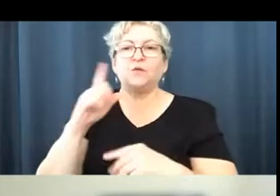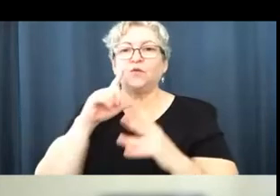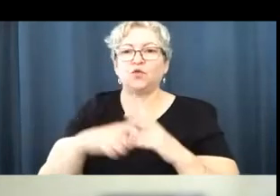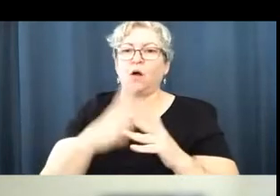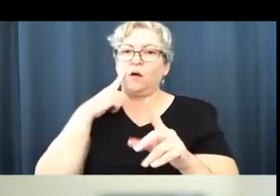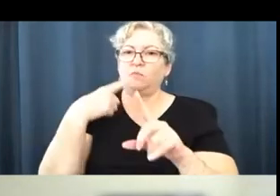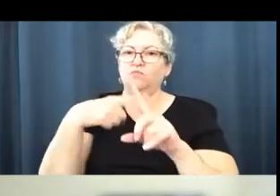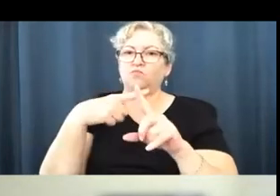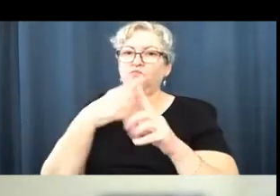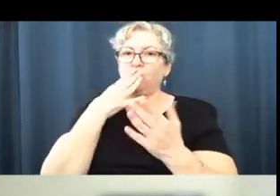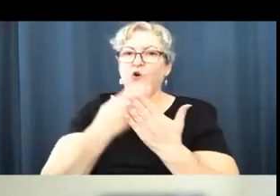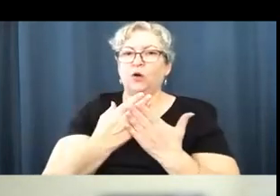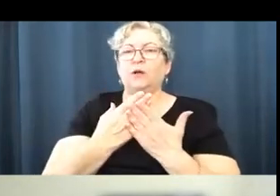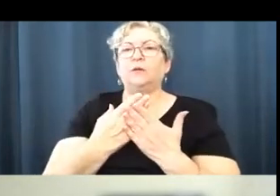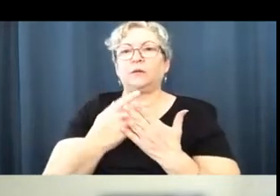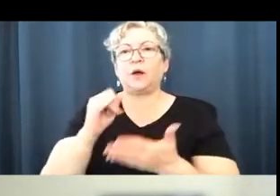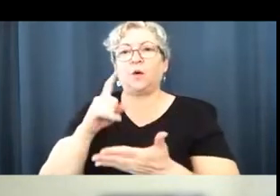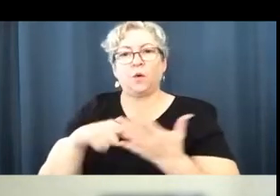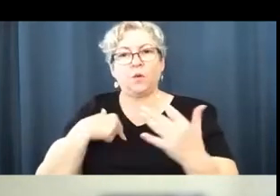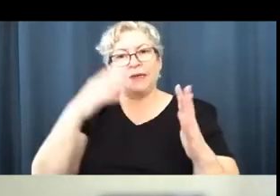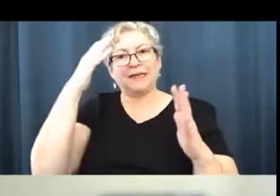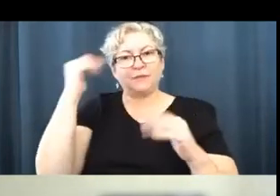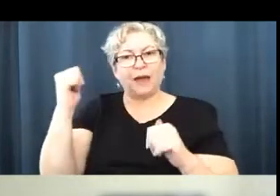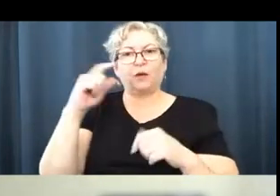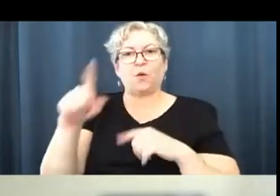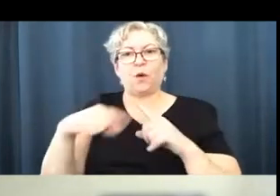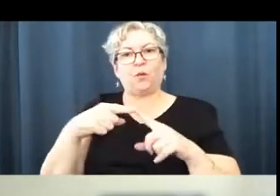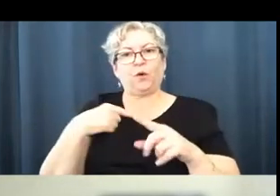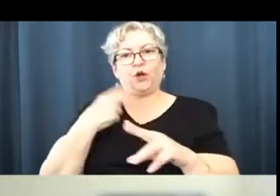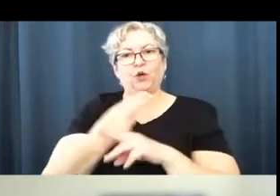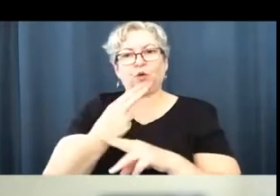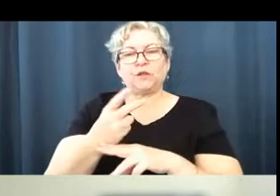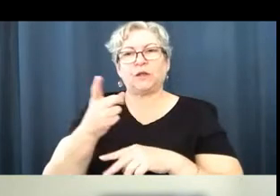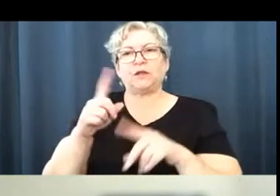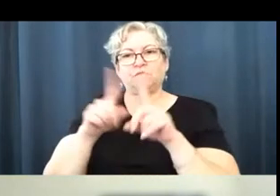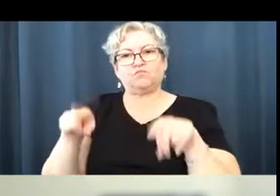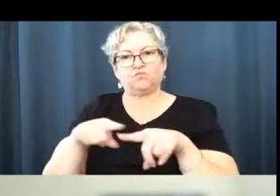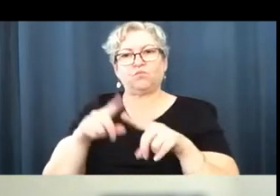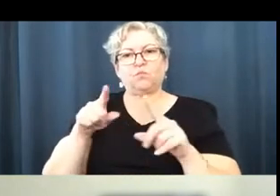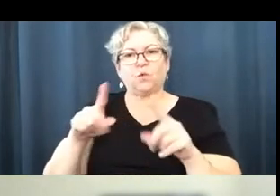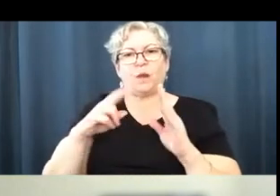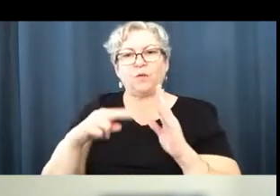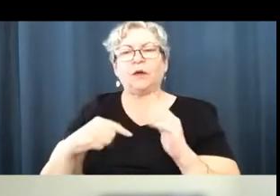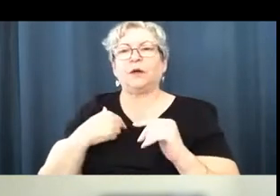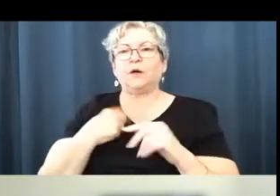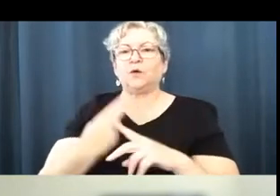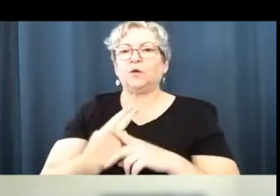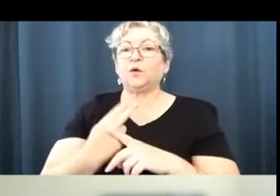And this is what we're expecting when we are using a screen reader on a page. I'll just be using the up and down arrow keys